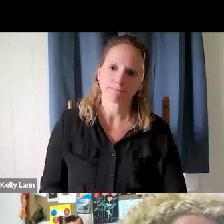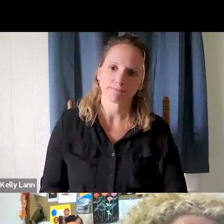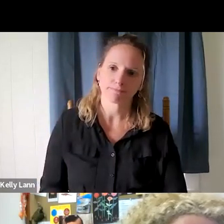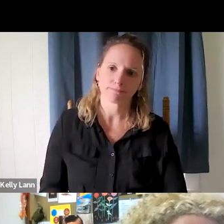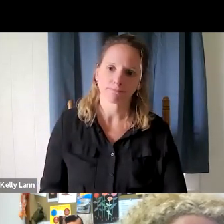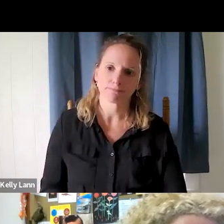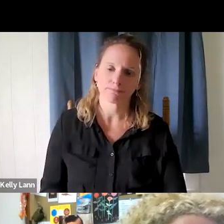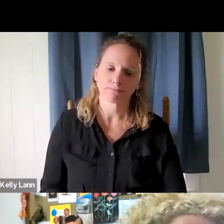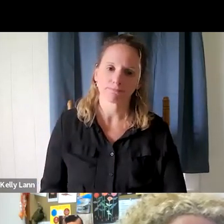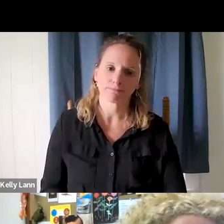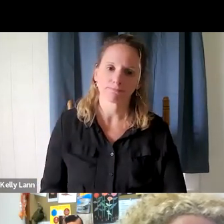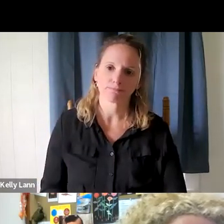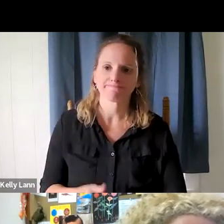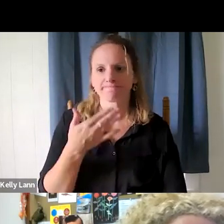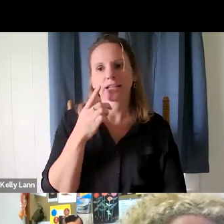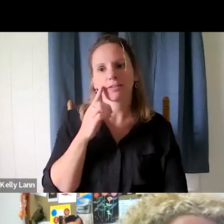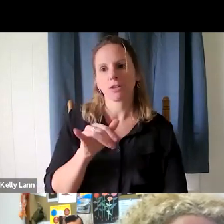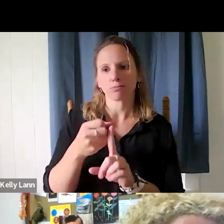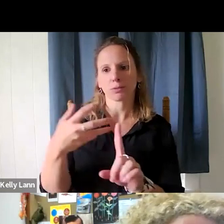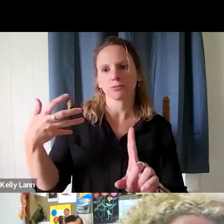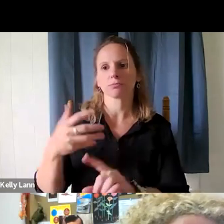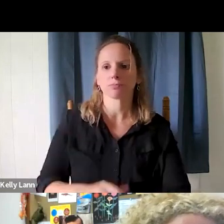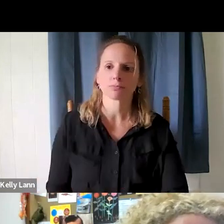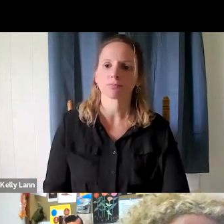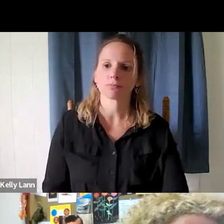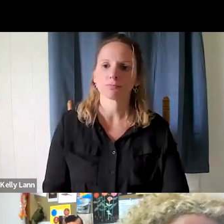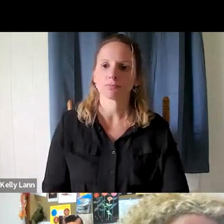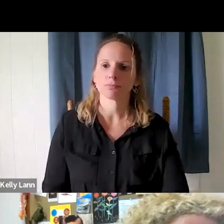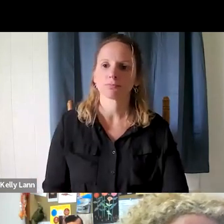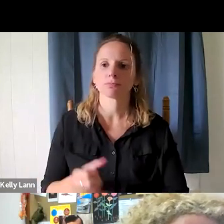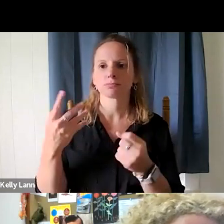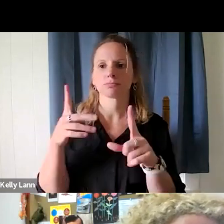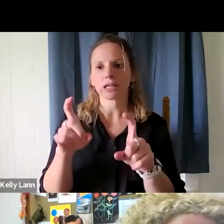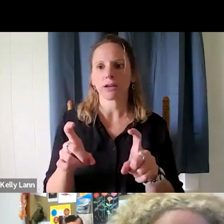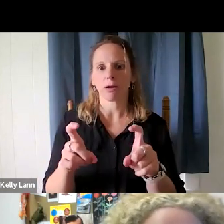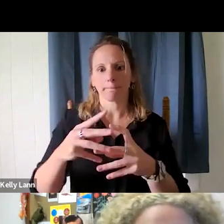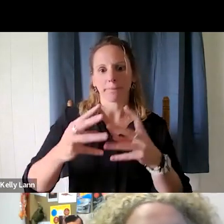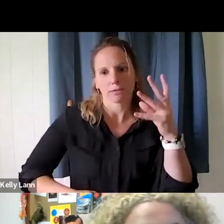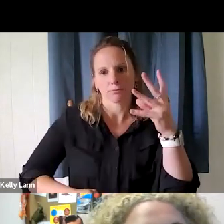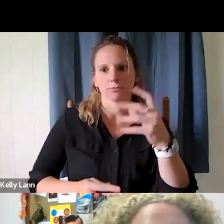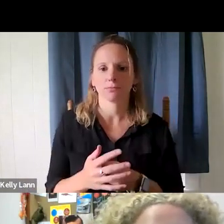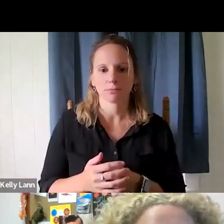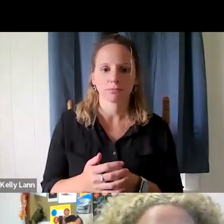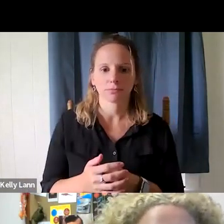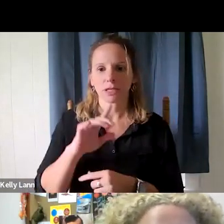Okay, thanks for that further explanation, Amanda. A bunch of questions kind of came in about that.